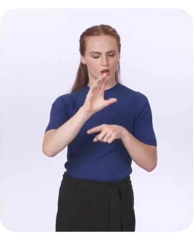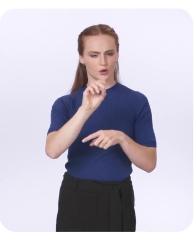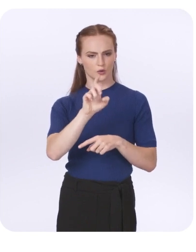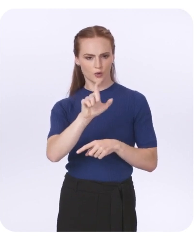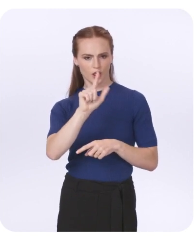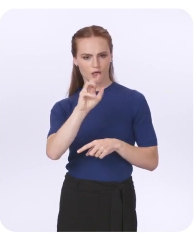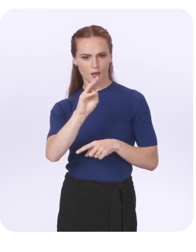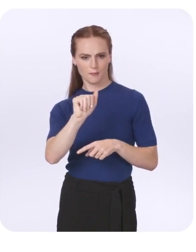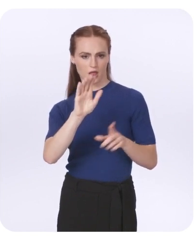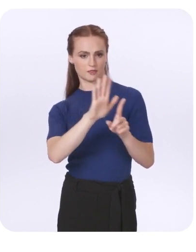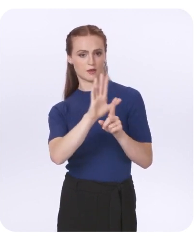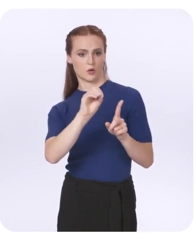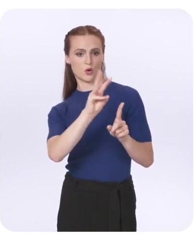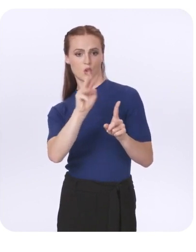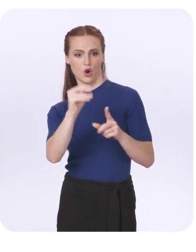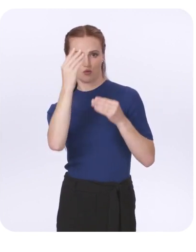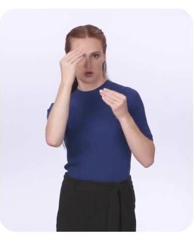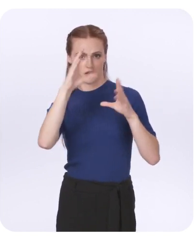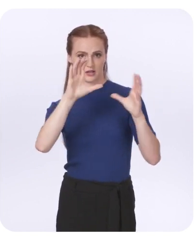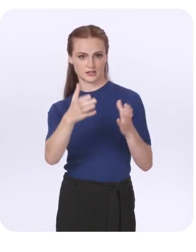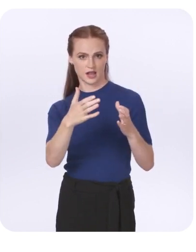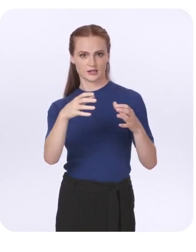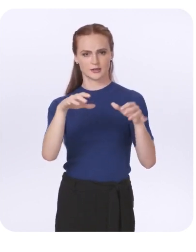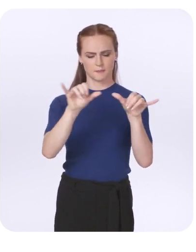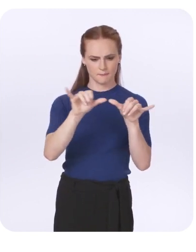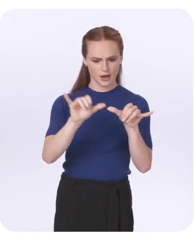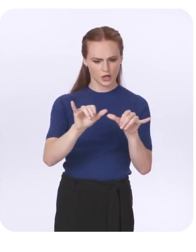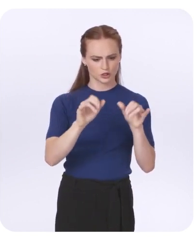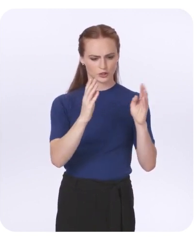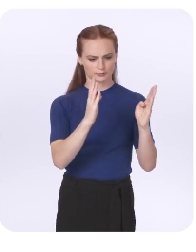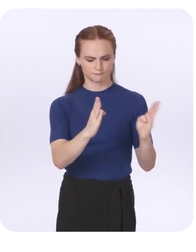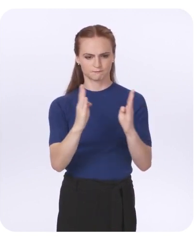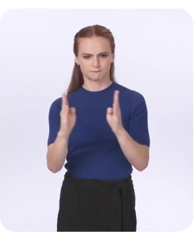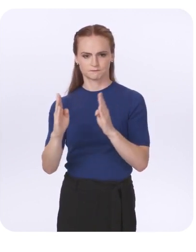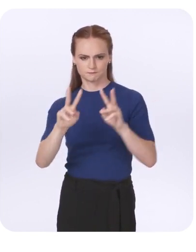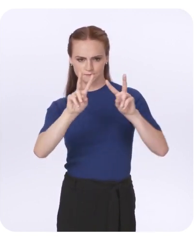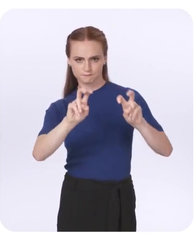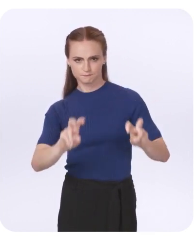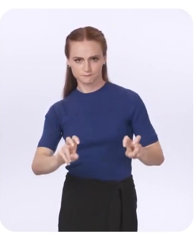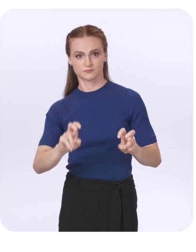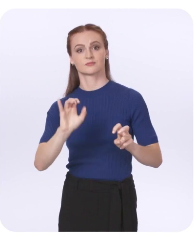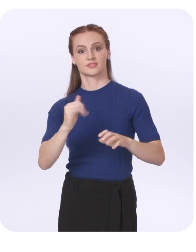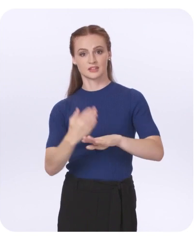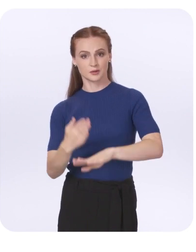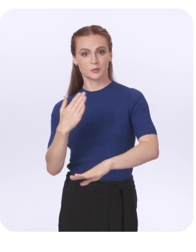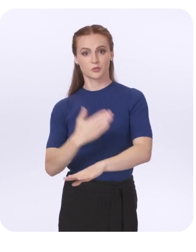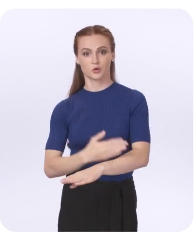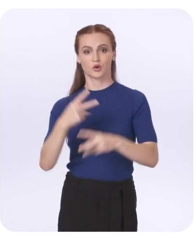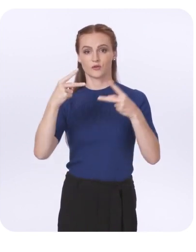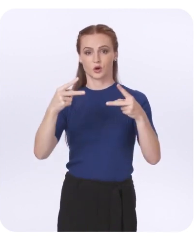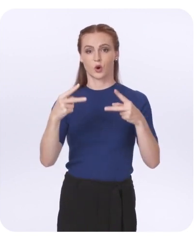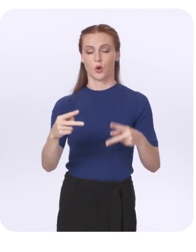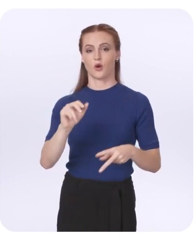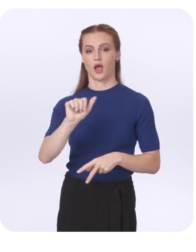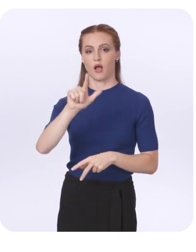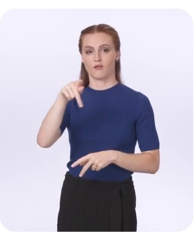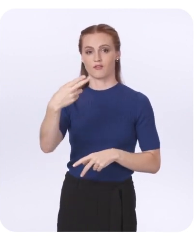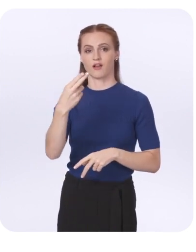and were able to improve the correctness of these code outputs by another 20% on the test set. That’s really exciting!